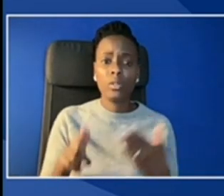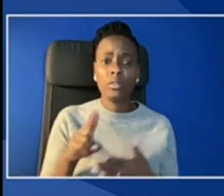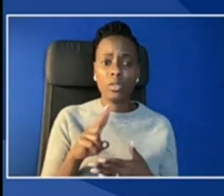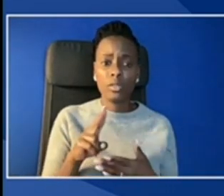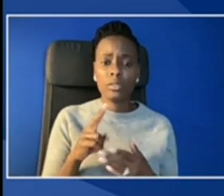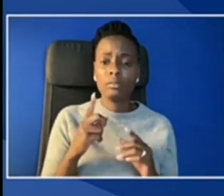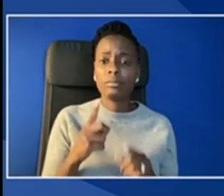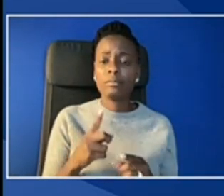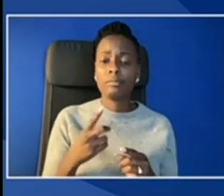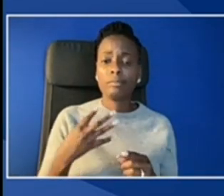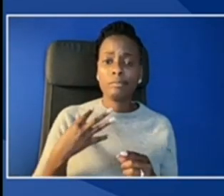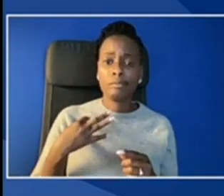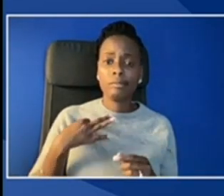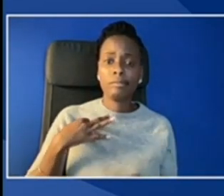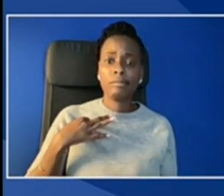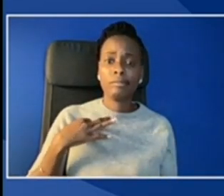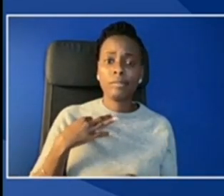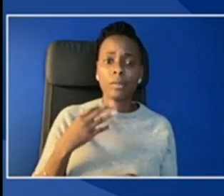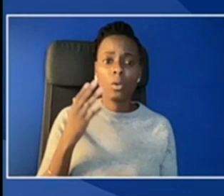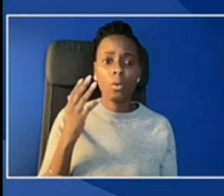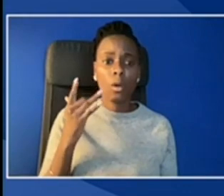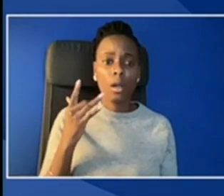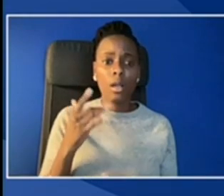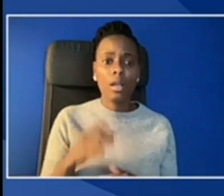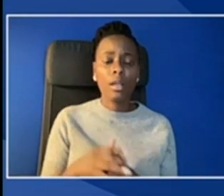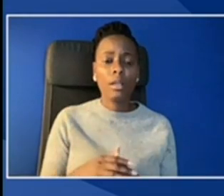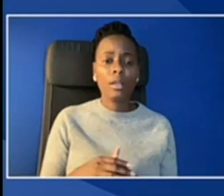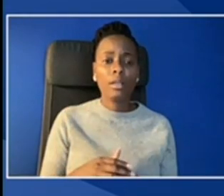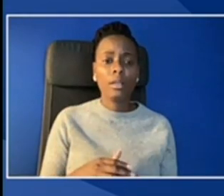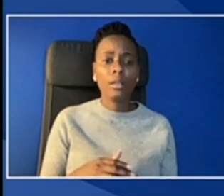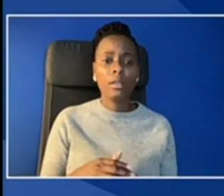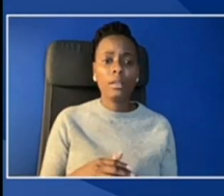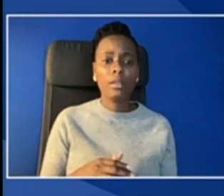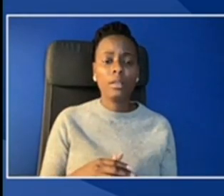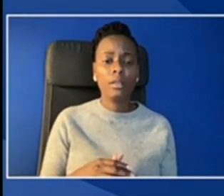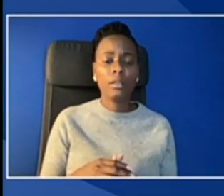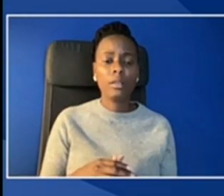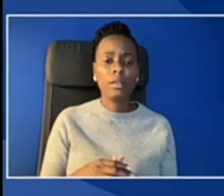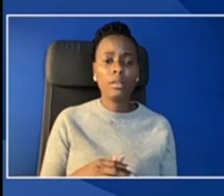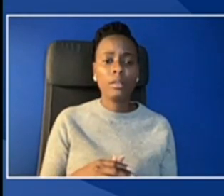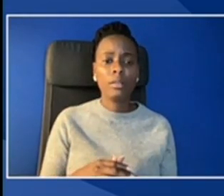for because I felt like I was a prisoner